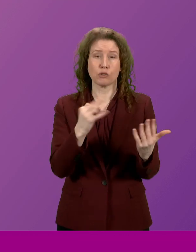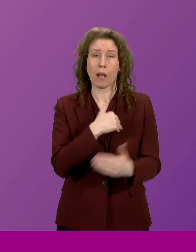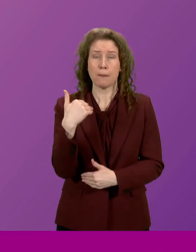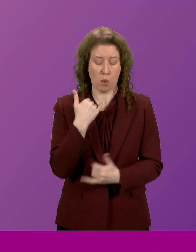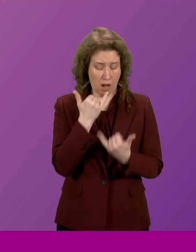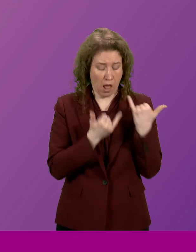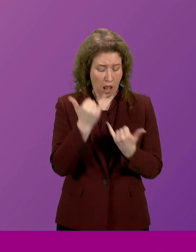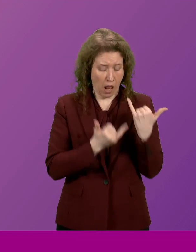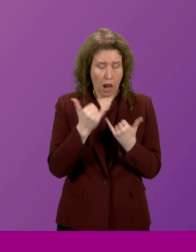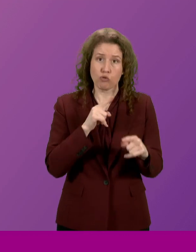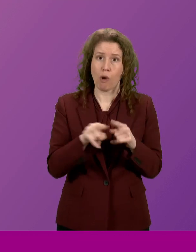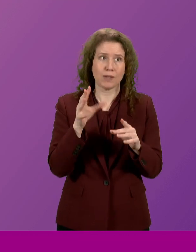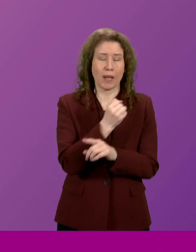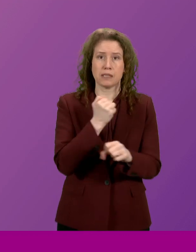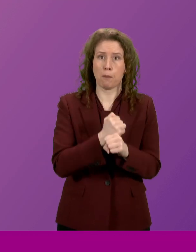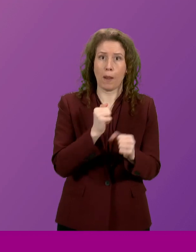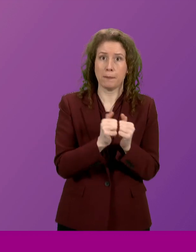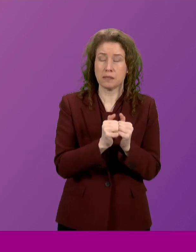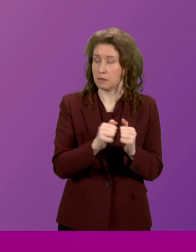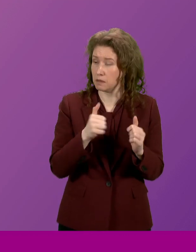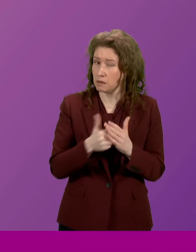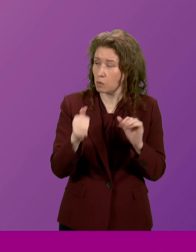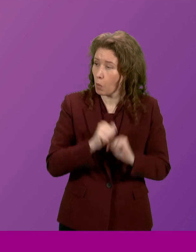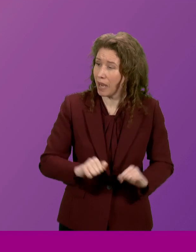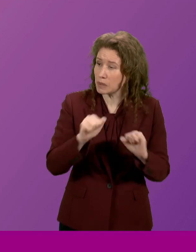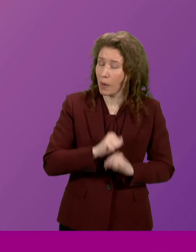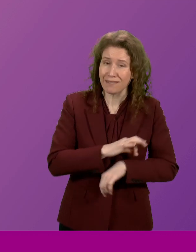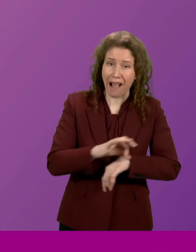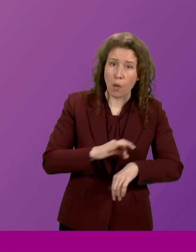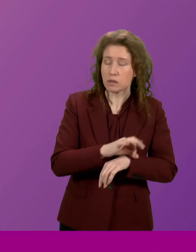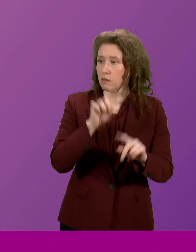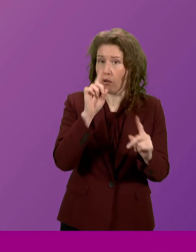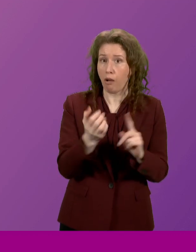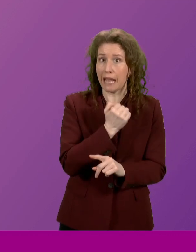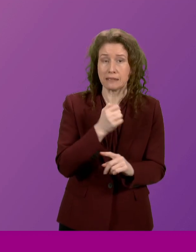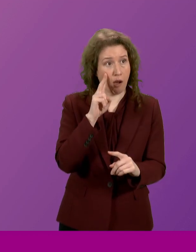appointment, with many left hanging for hours but getting nowhere. Some will be sick of the